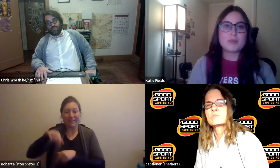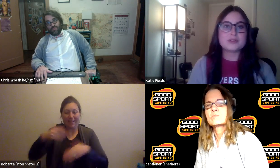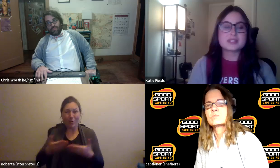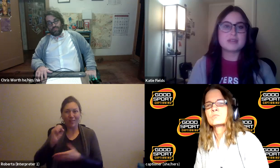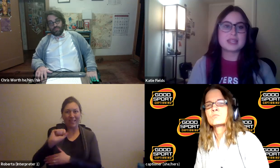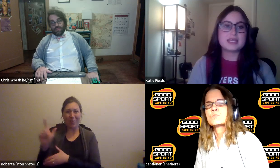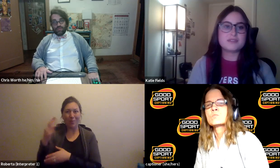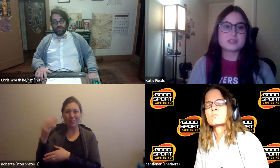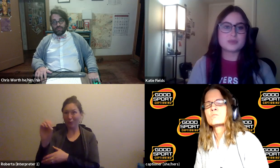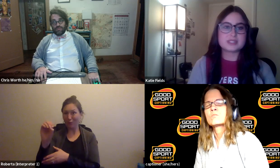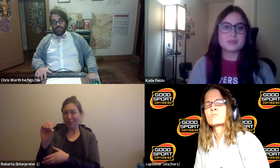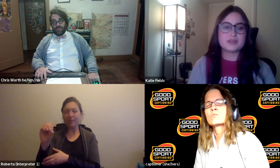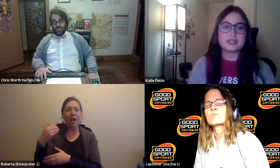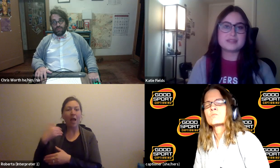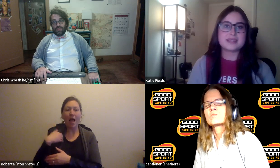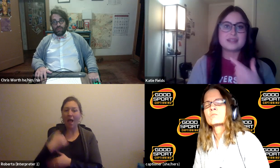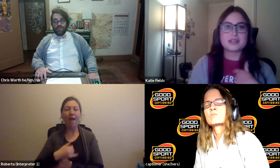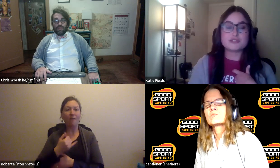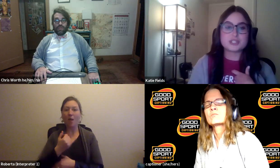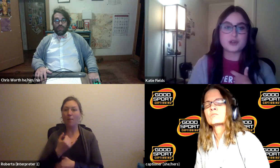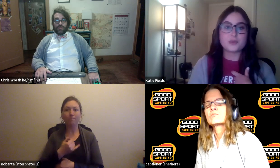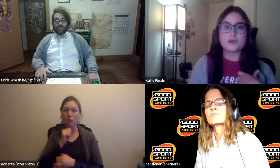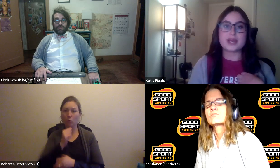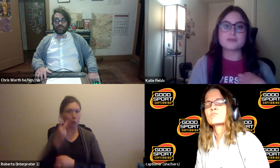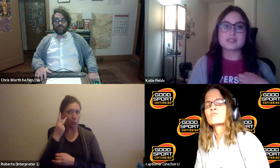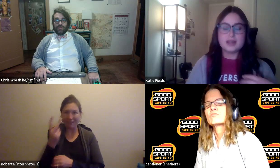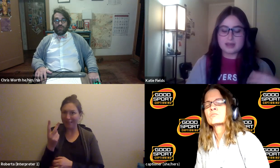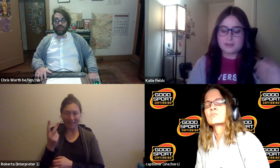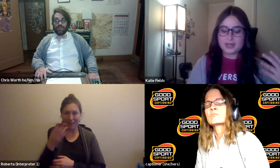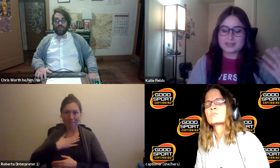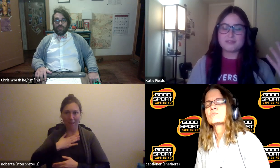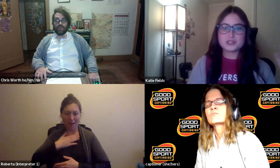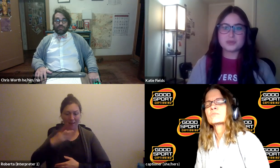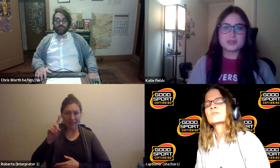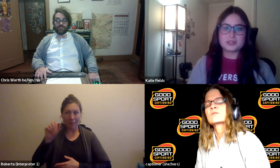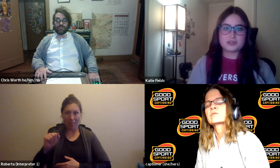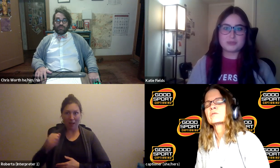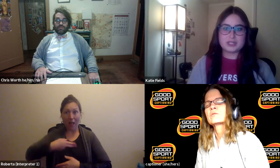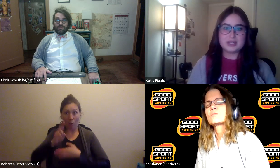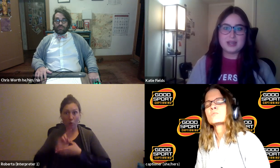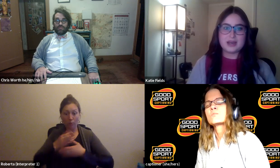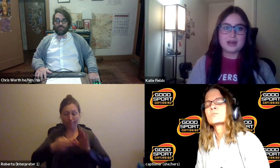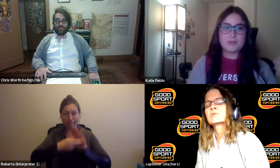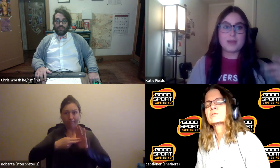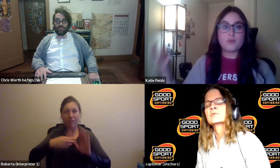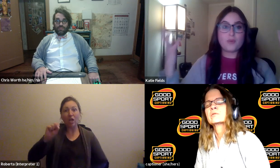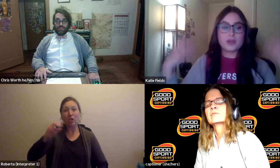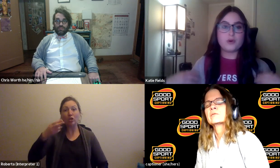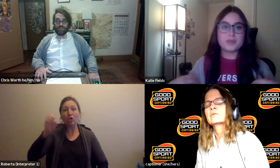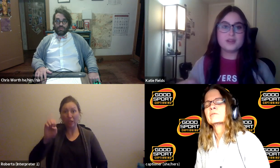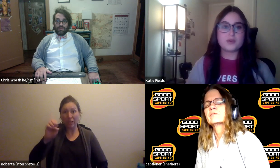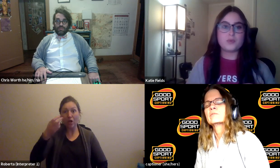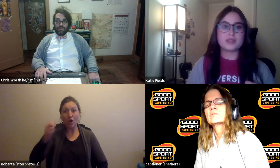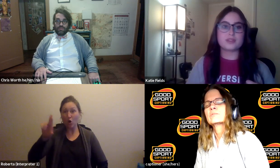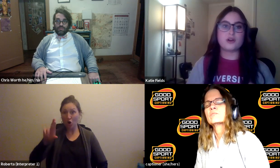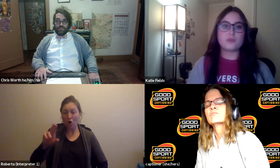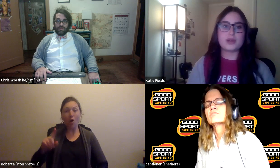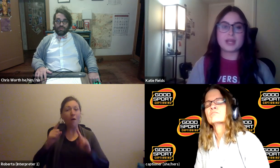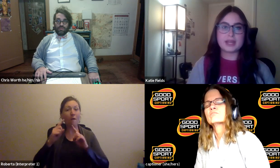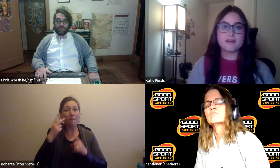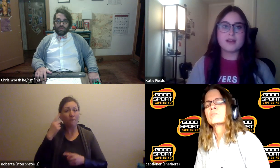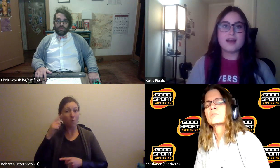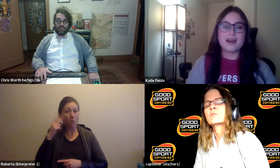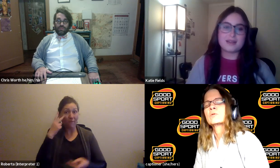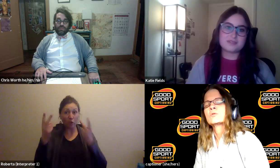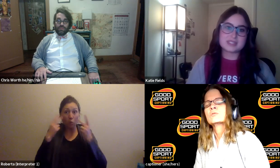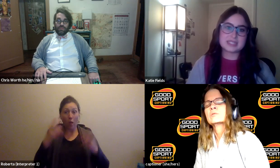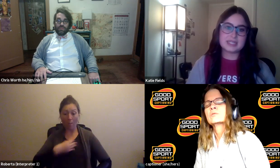pronouns and I have invisible disabilities, I'm a white woman with long brown hair, olive skin,